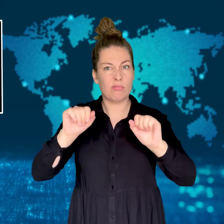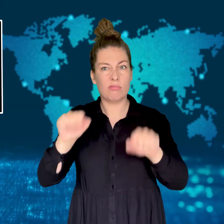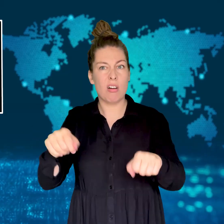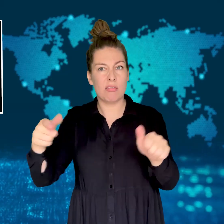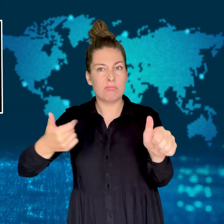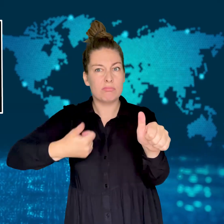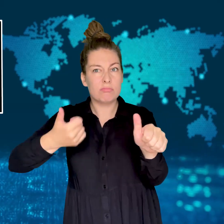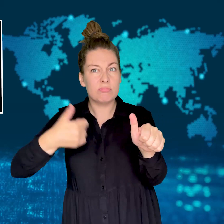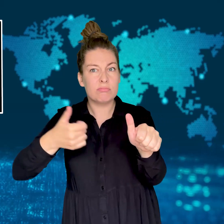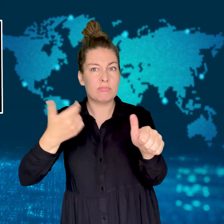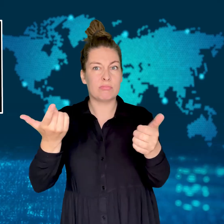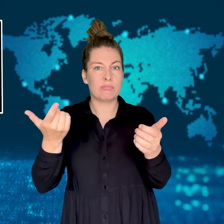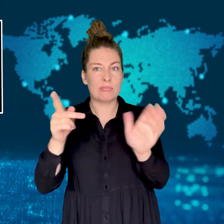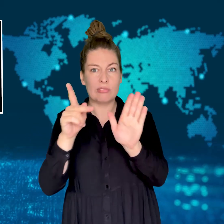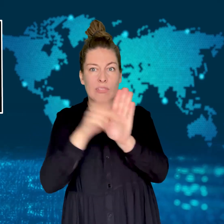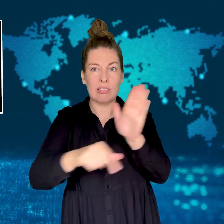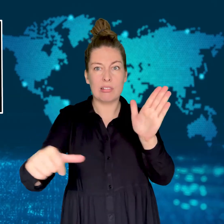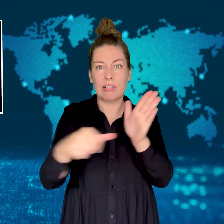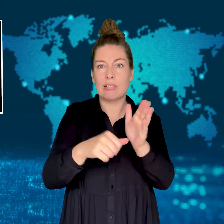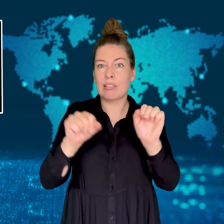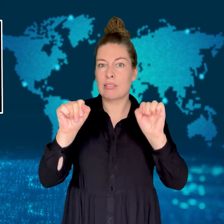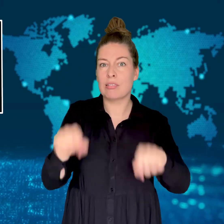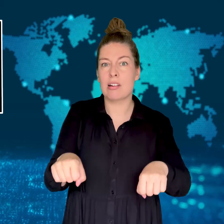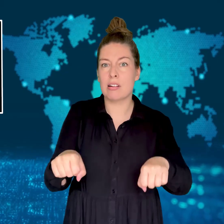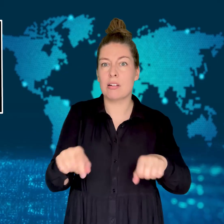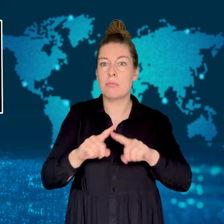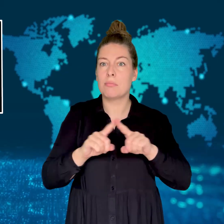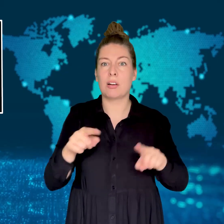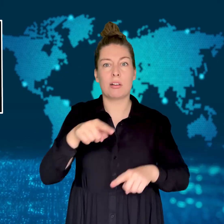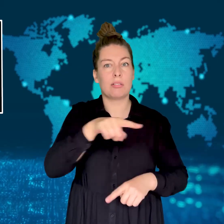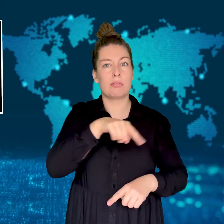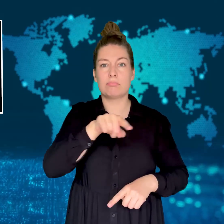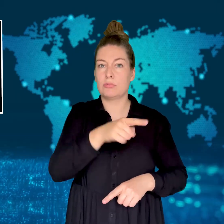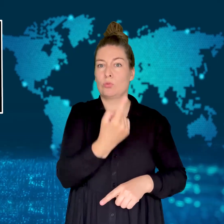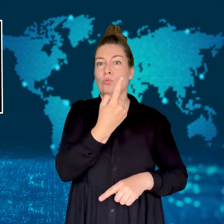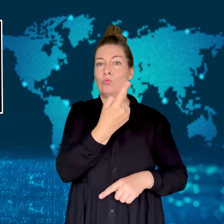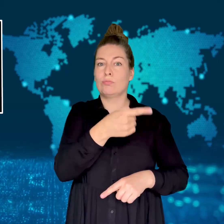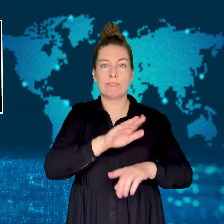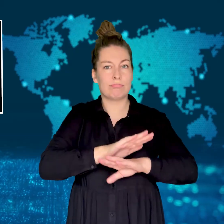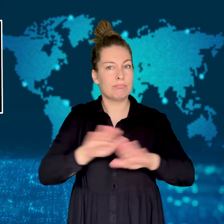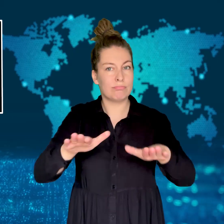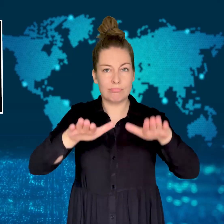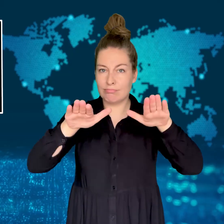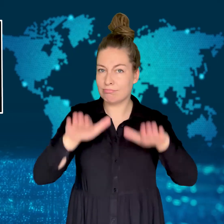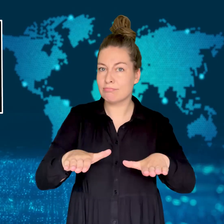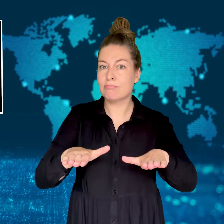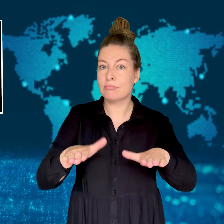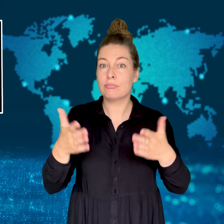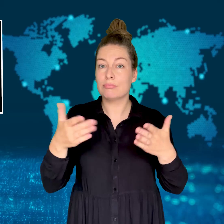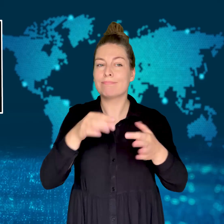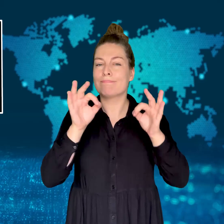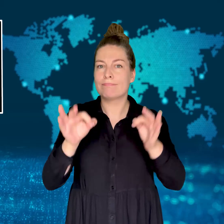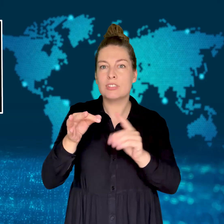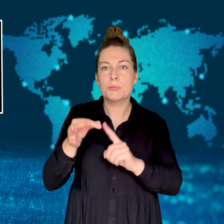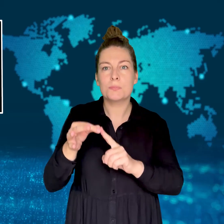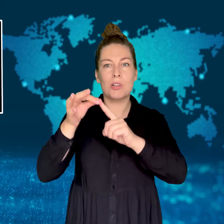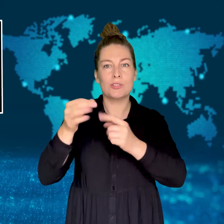in a SUV that had been bulletproofed.